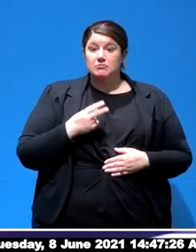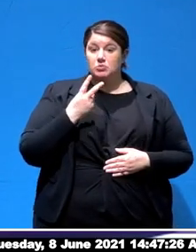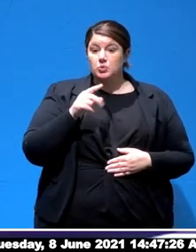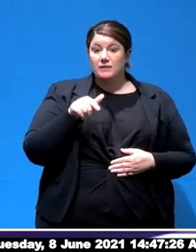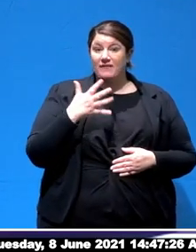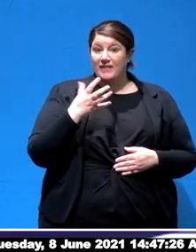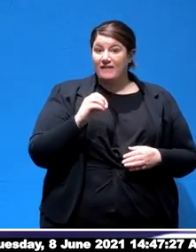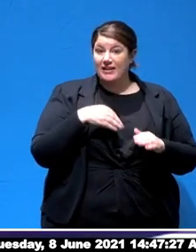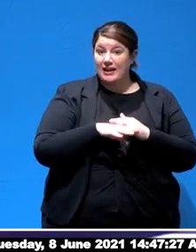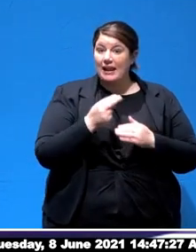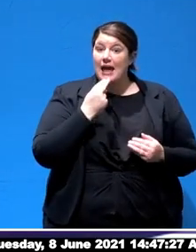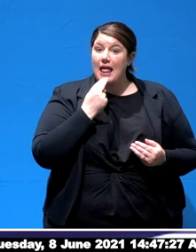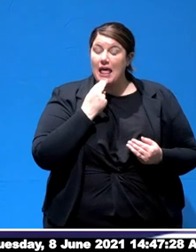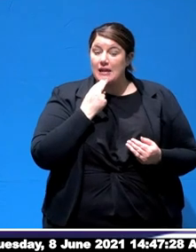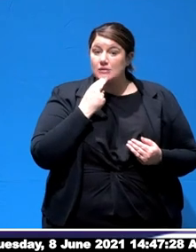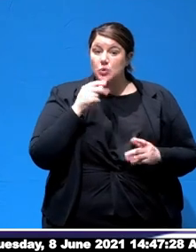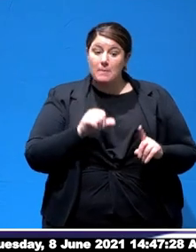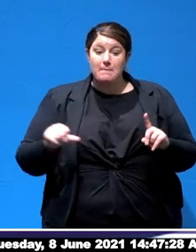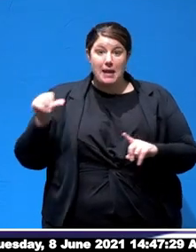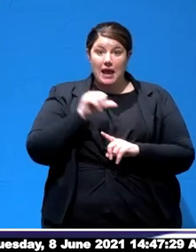Shall we resume at 3.10?